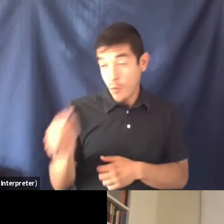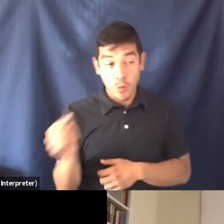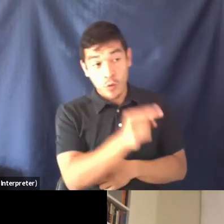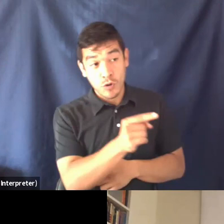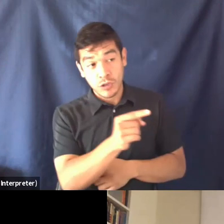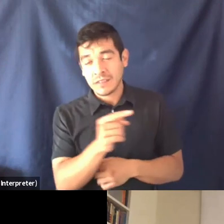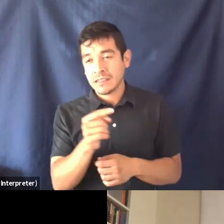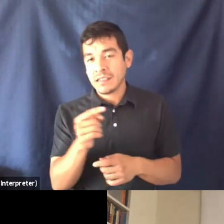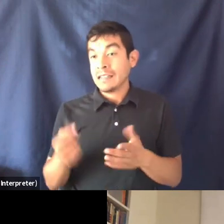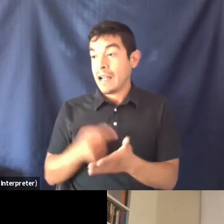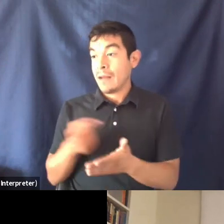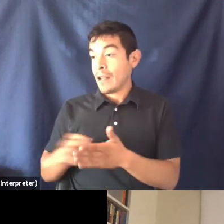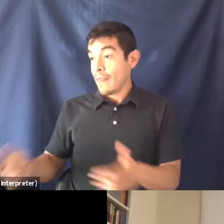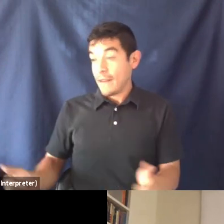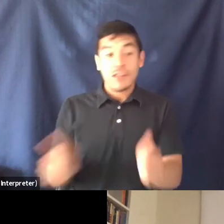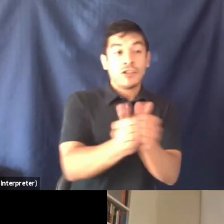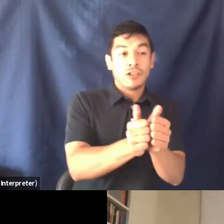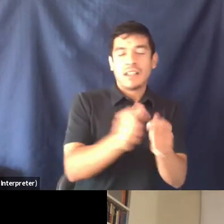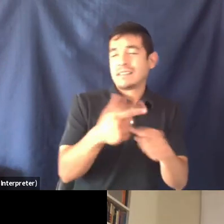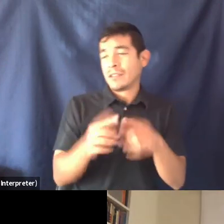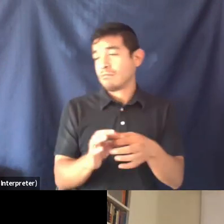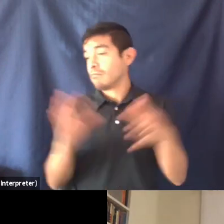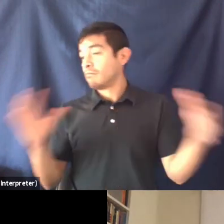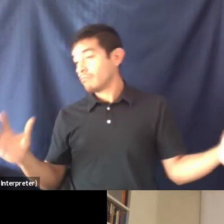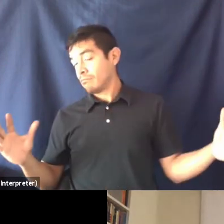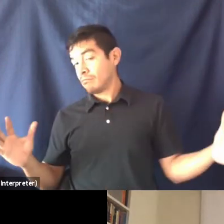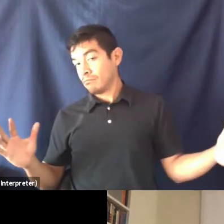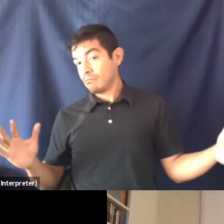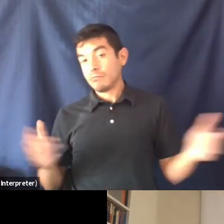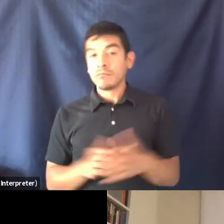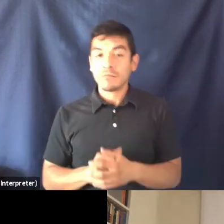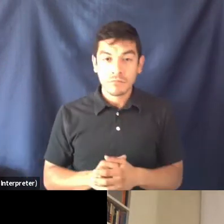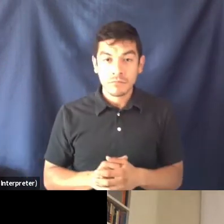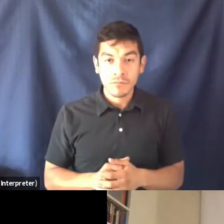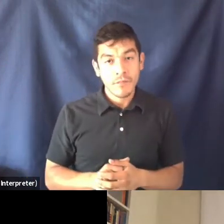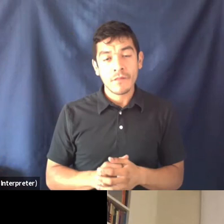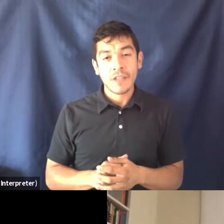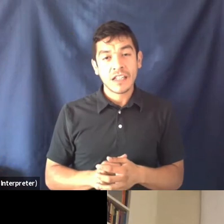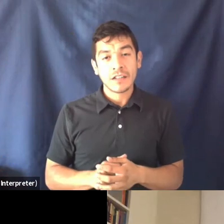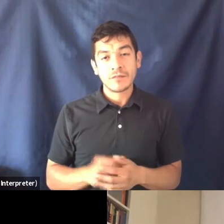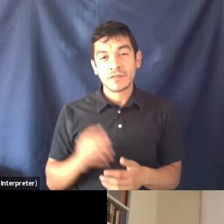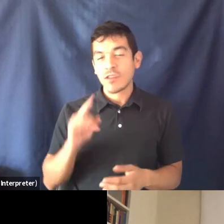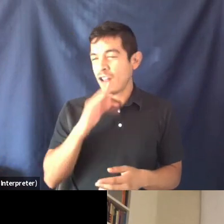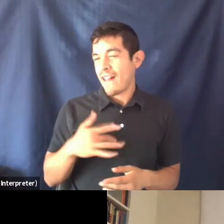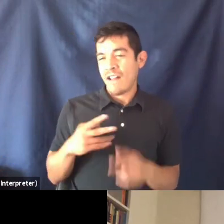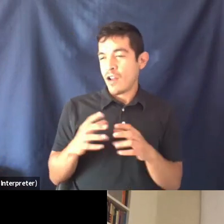They sometime they reunite occasionally and then she wanders off on her own. And so it felt very much natural to the film